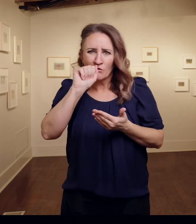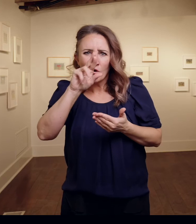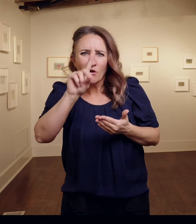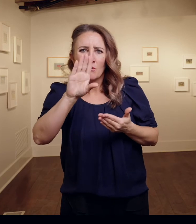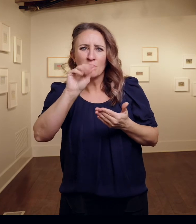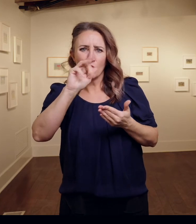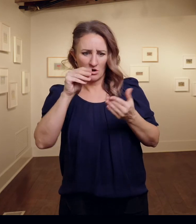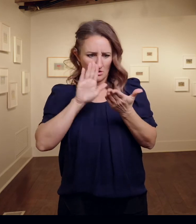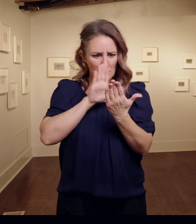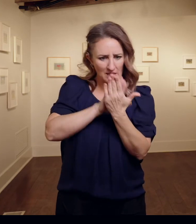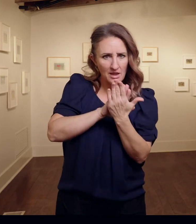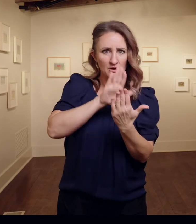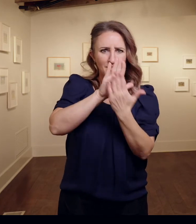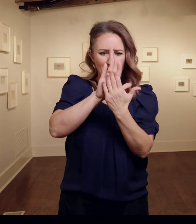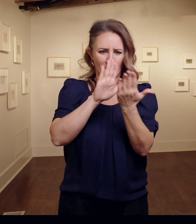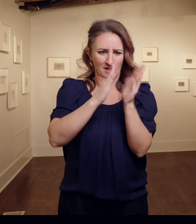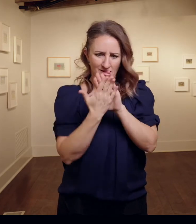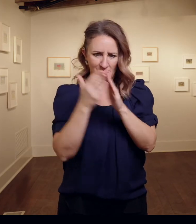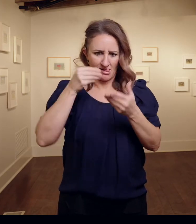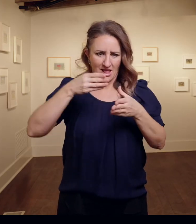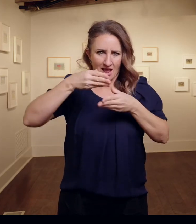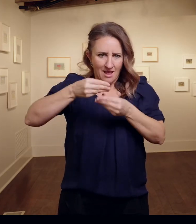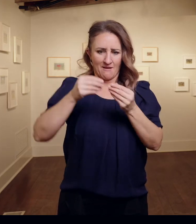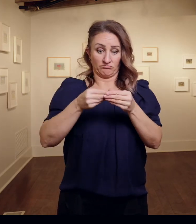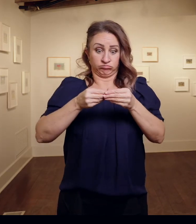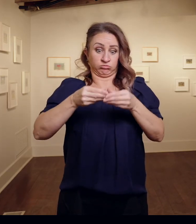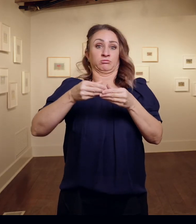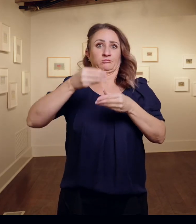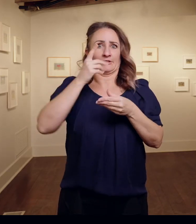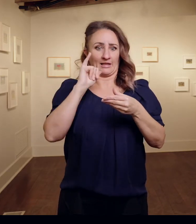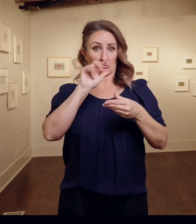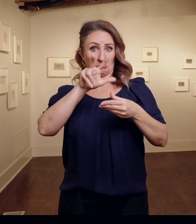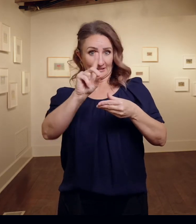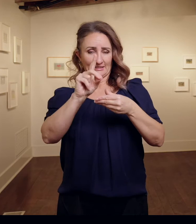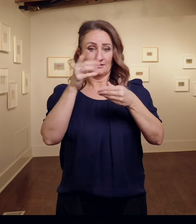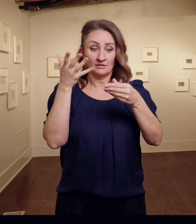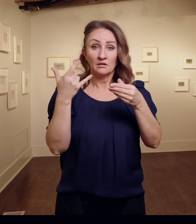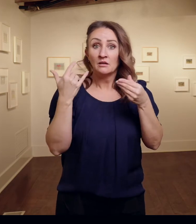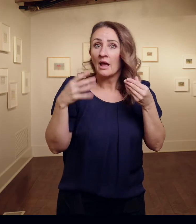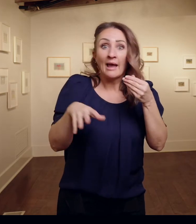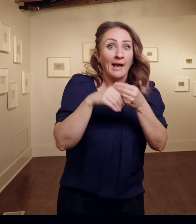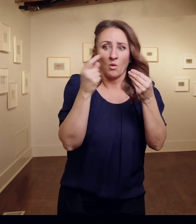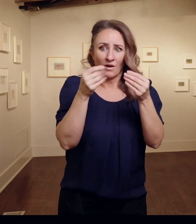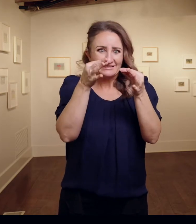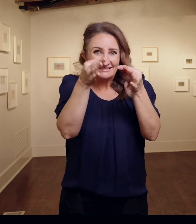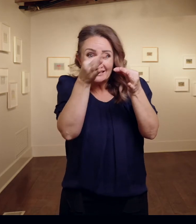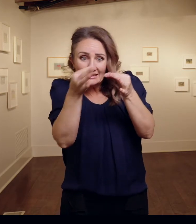to create recognizable figures, objects, and animals with colorful details and stitching.